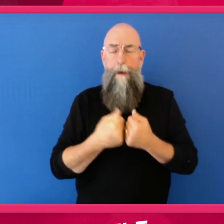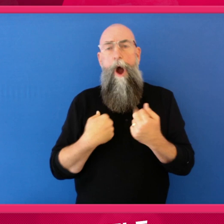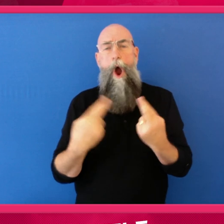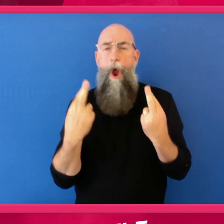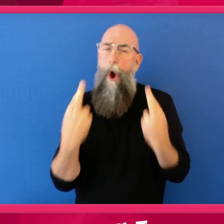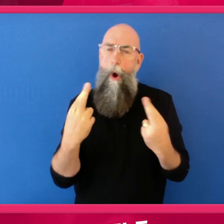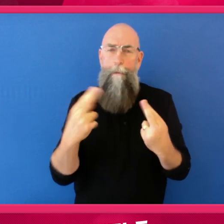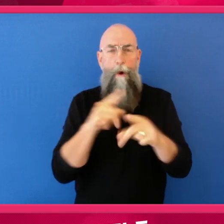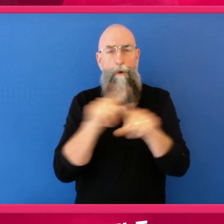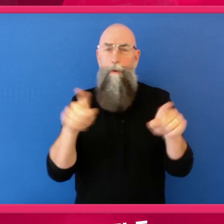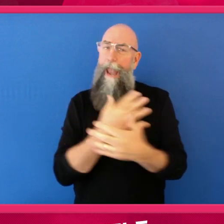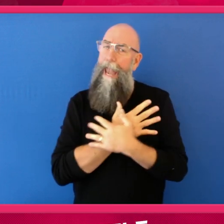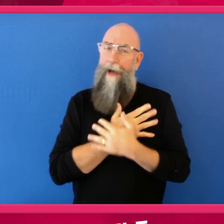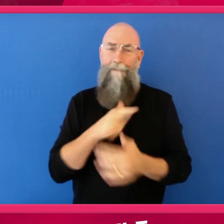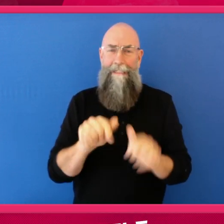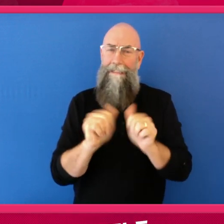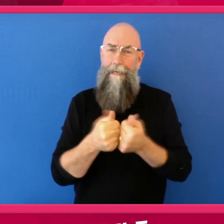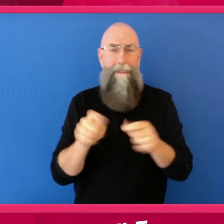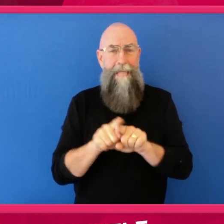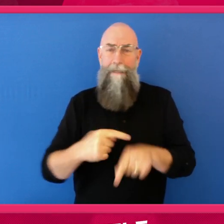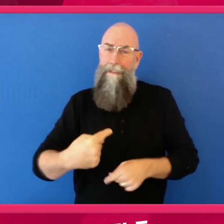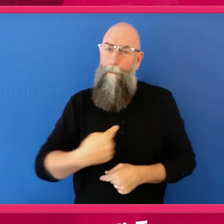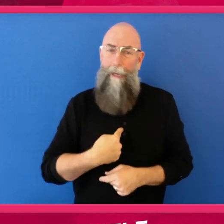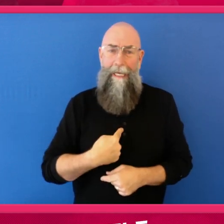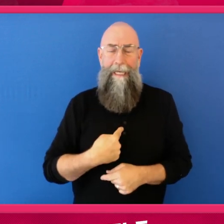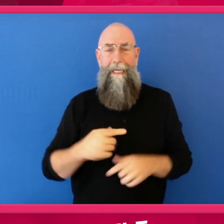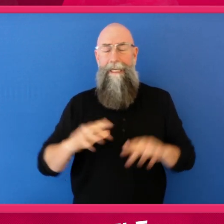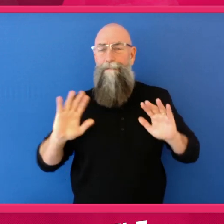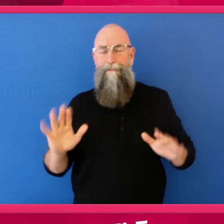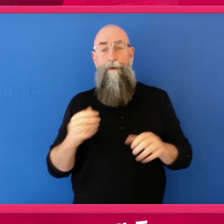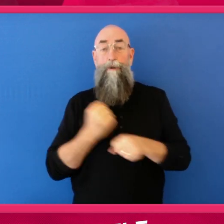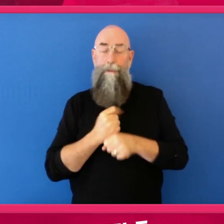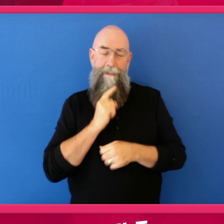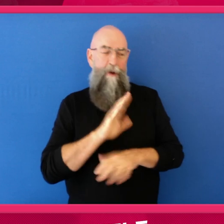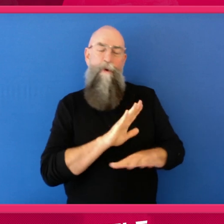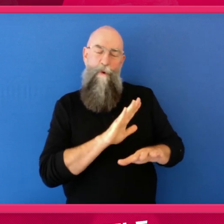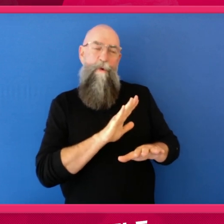Georgie Tunny: Oh never tamp down. Never tamp down that enthusiasm, Kurt. I don't want it.